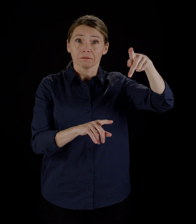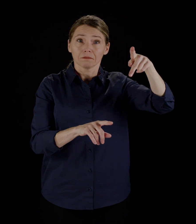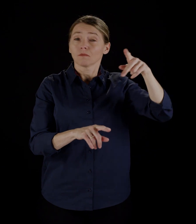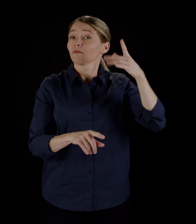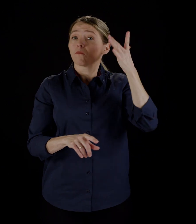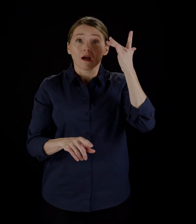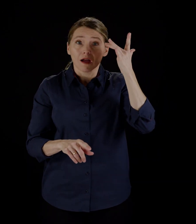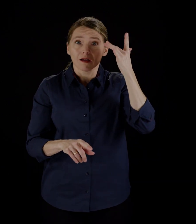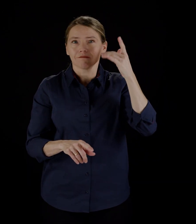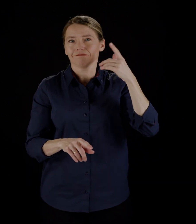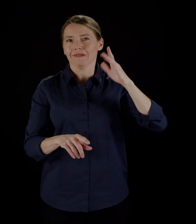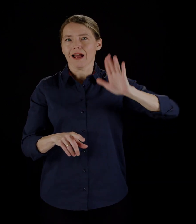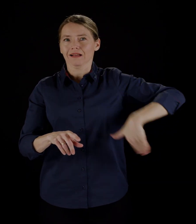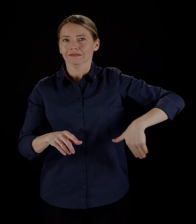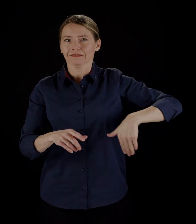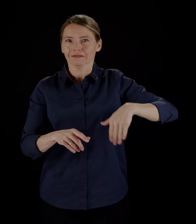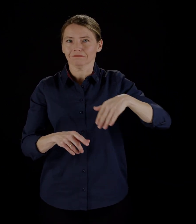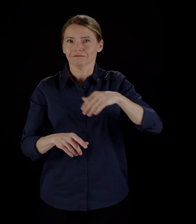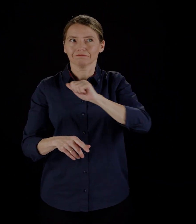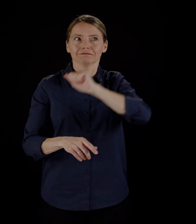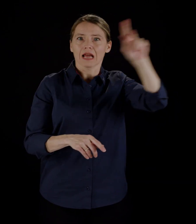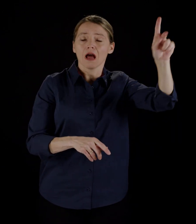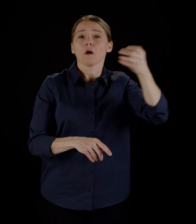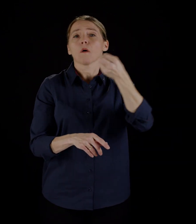of late, returned or rejected payments.